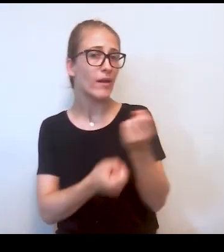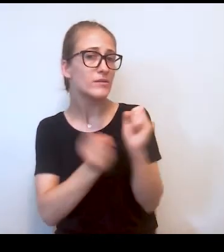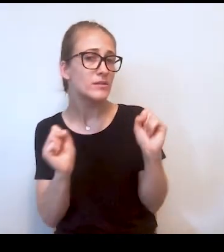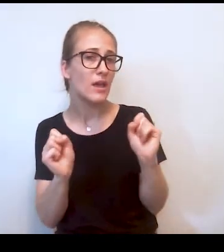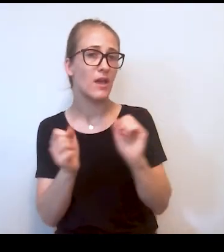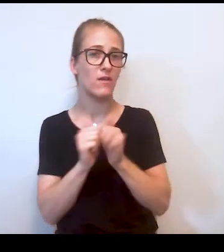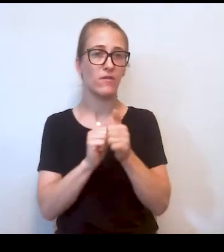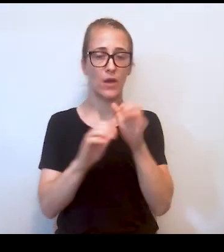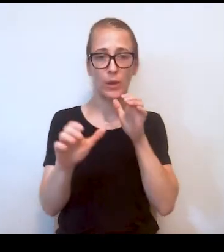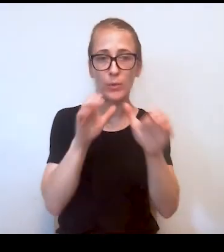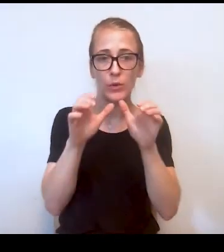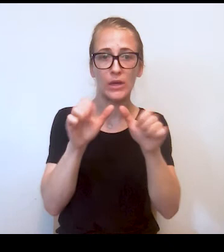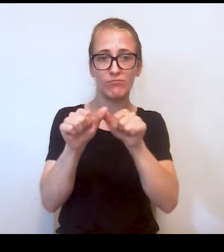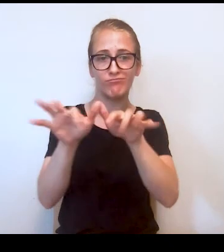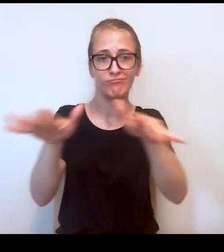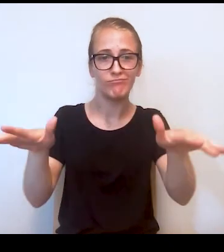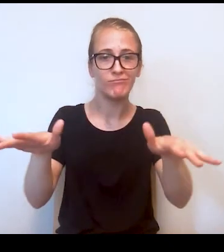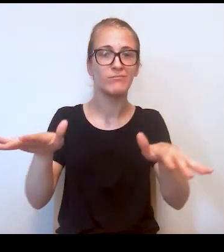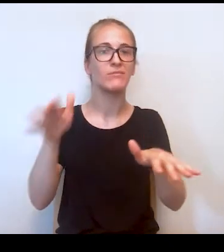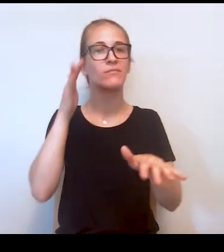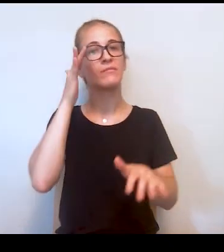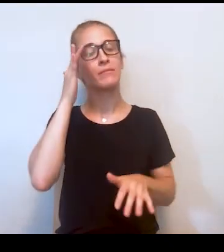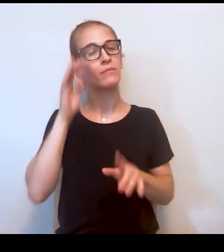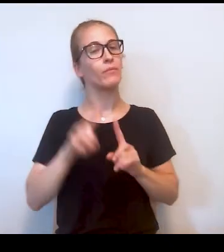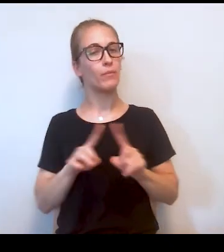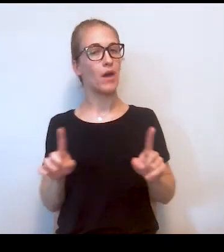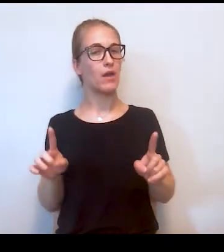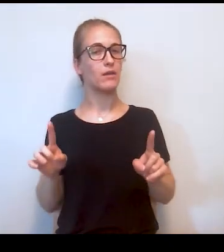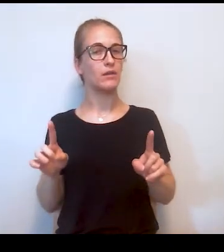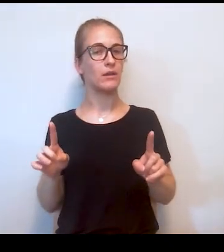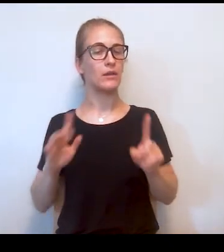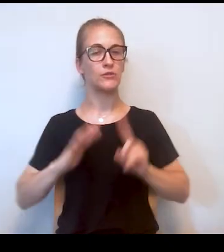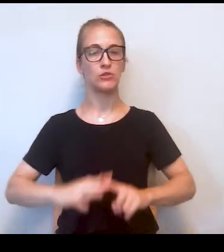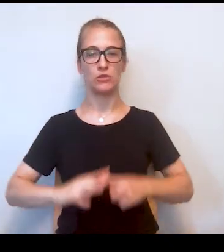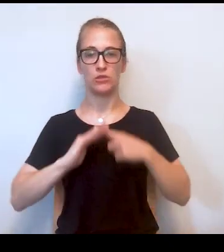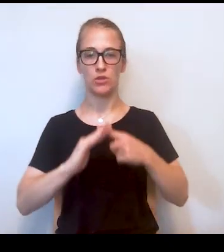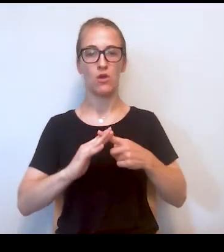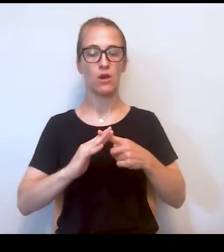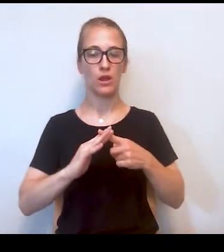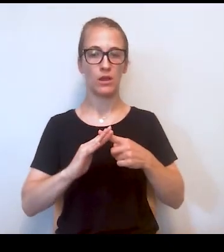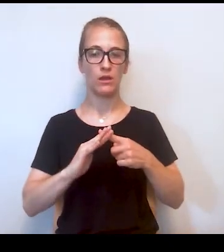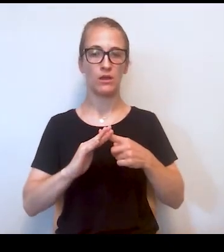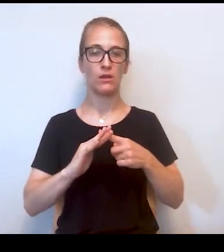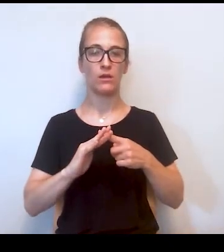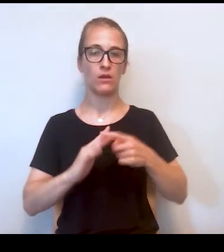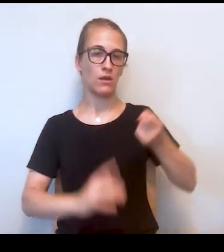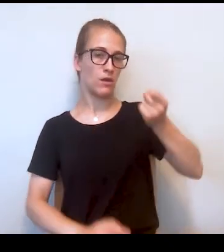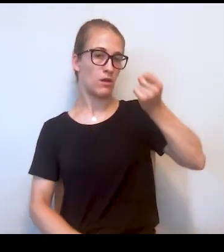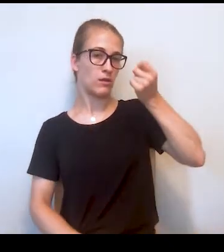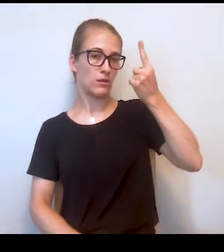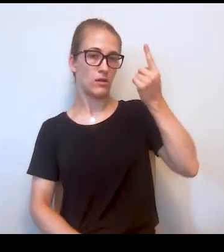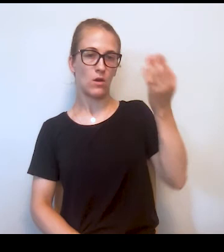to understand what we've been talking about, how these things go up against each other